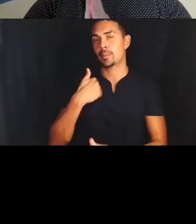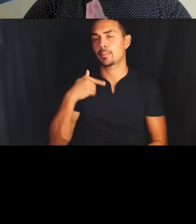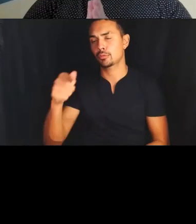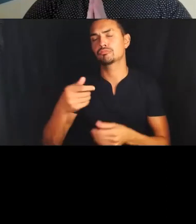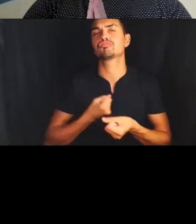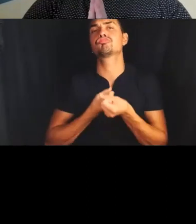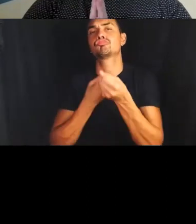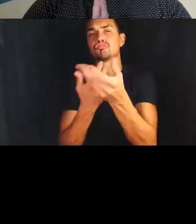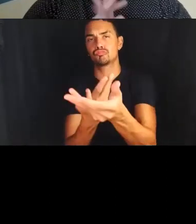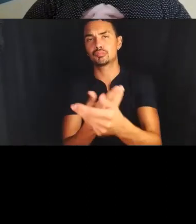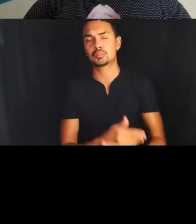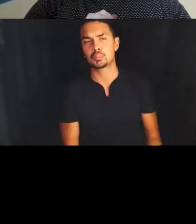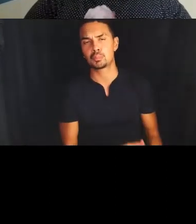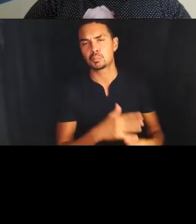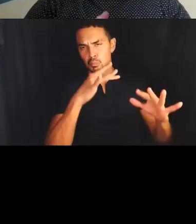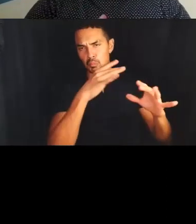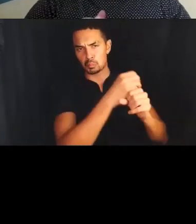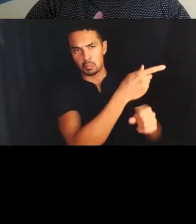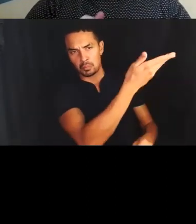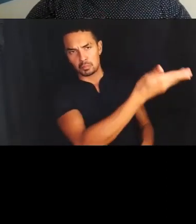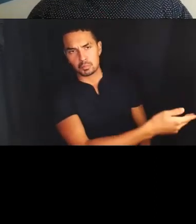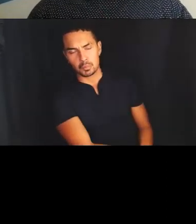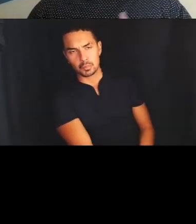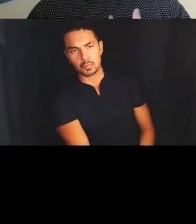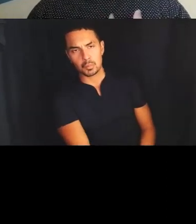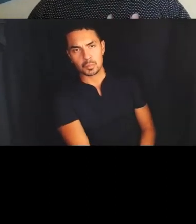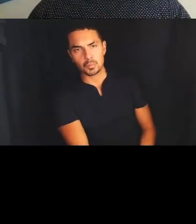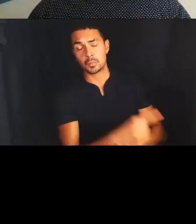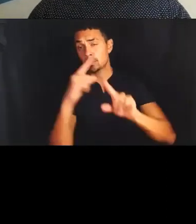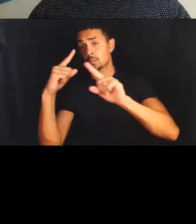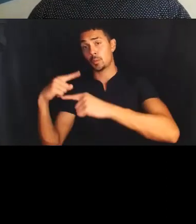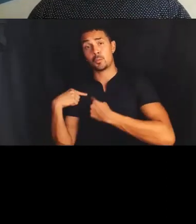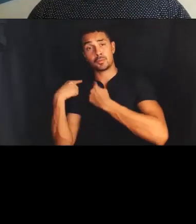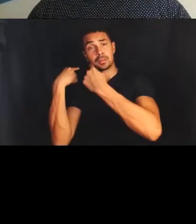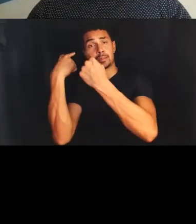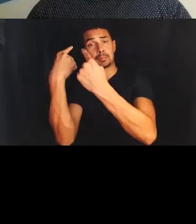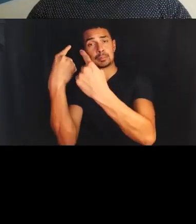"So over time, I found like personal ways